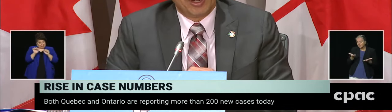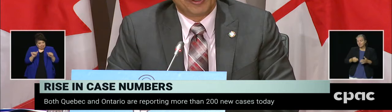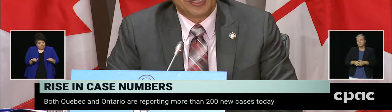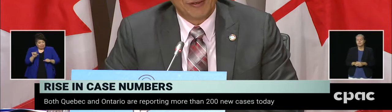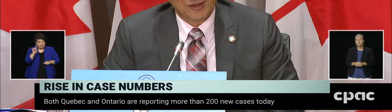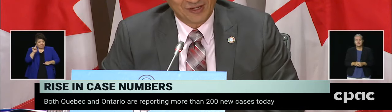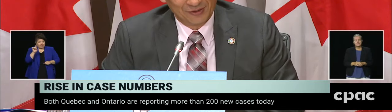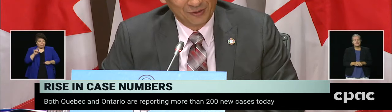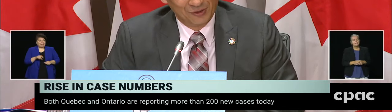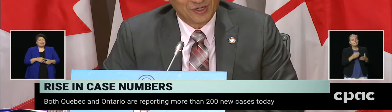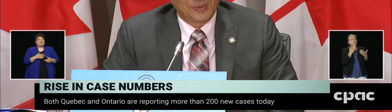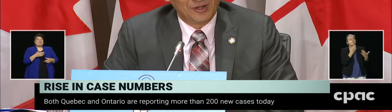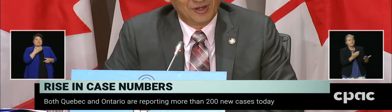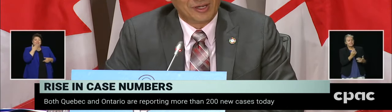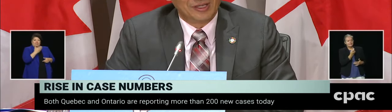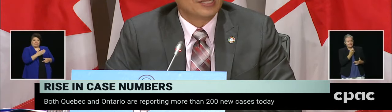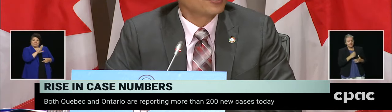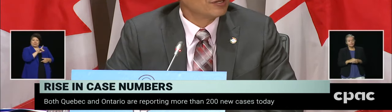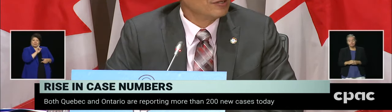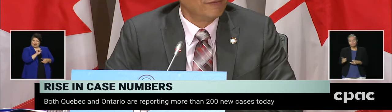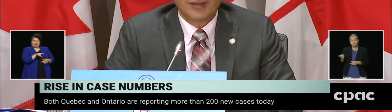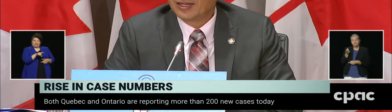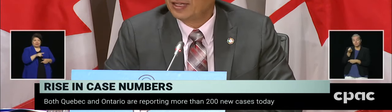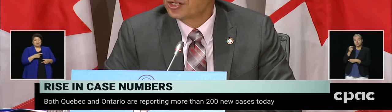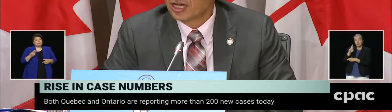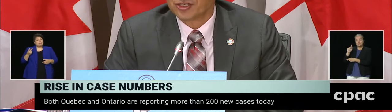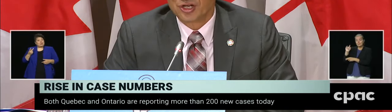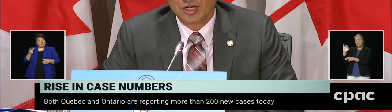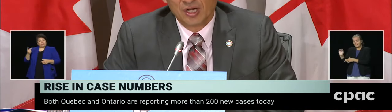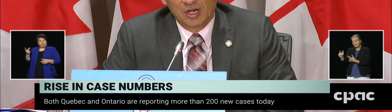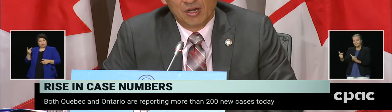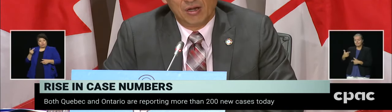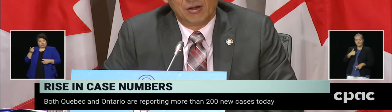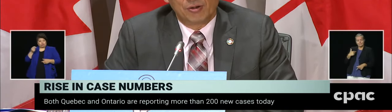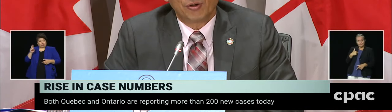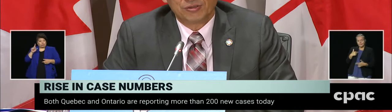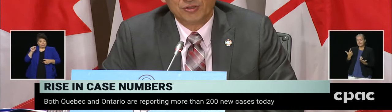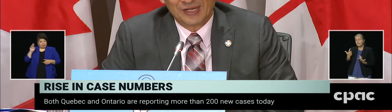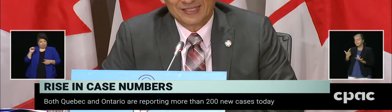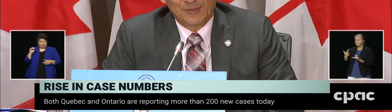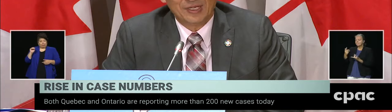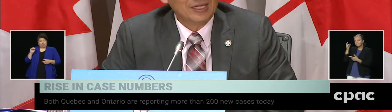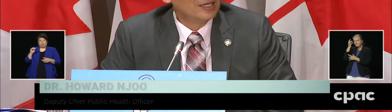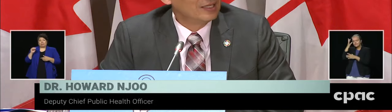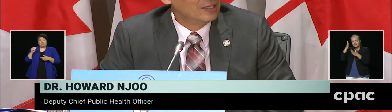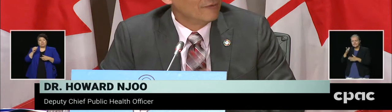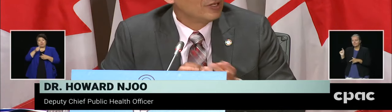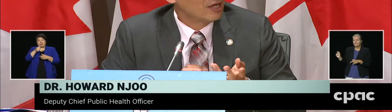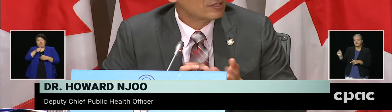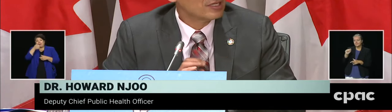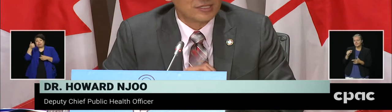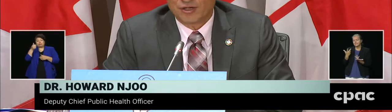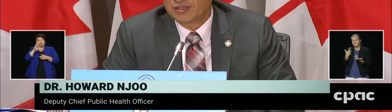THANK YOU FOR THE QUESTION. THAT'S A GOOD QUESTION.